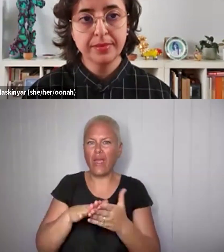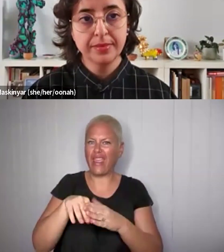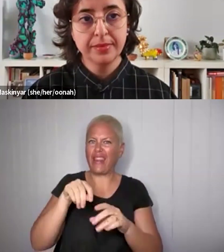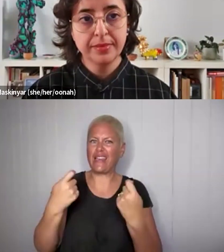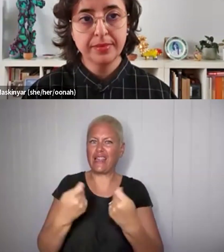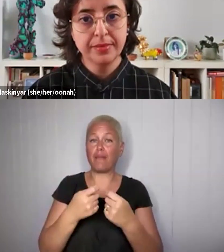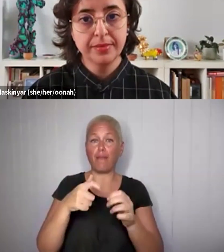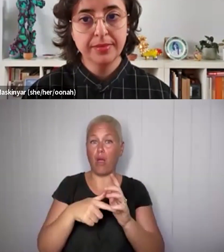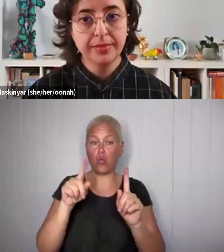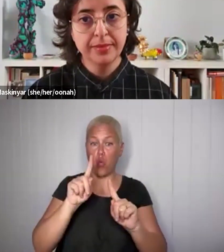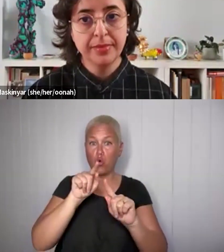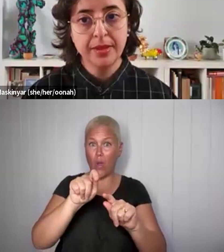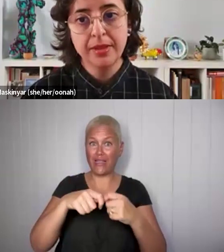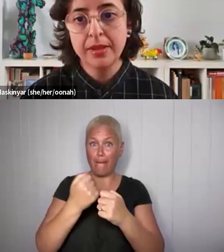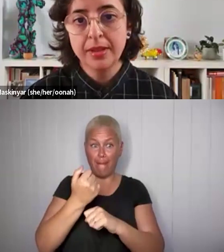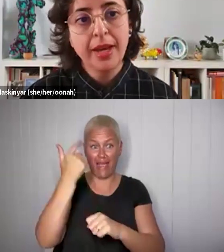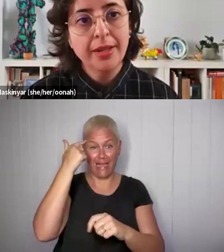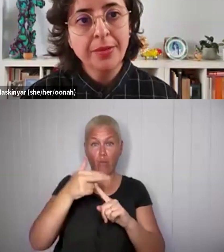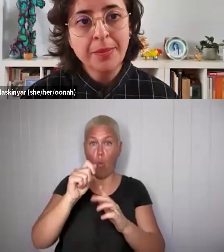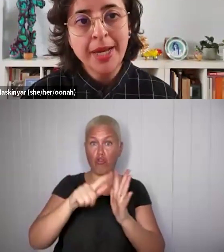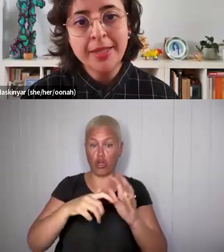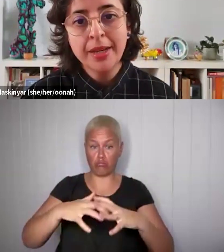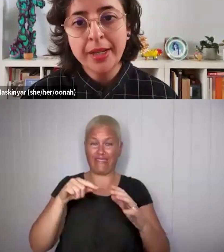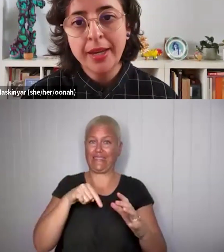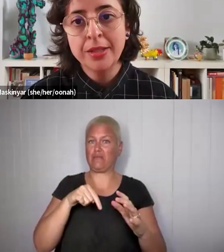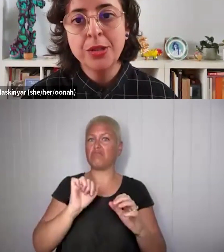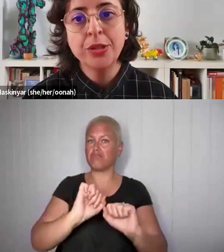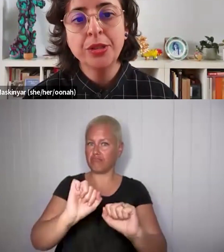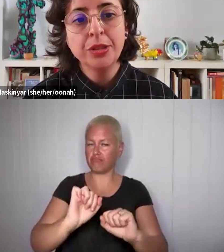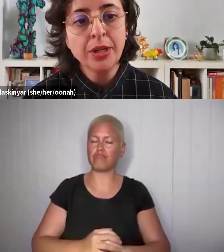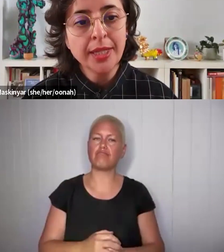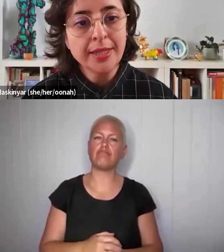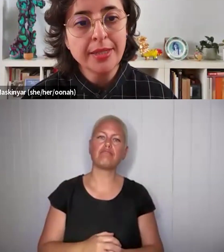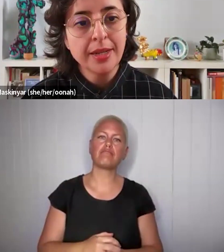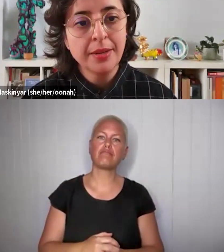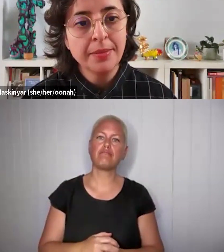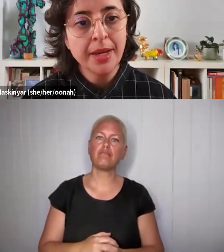that make sense for your project. >> And a reminder there again do not list